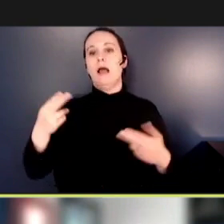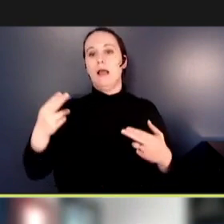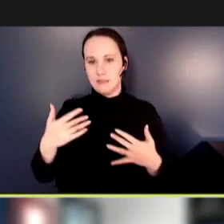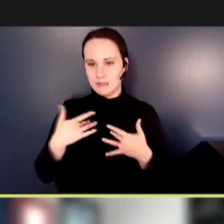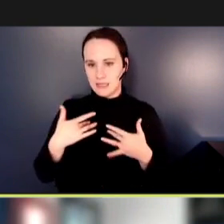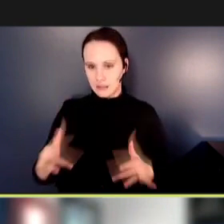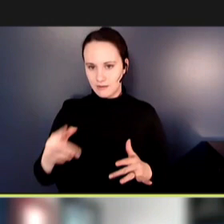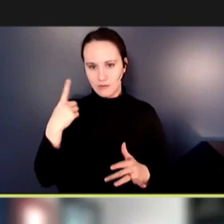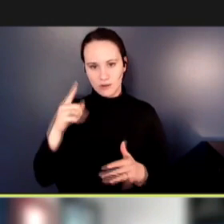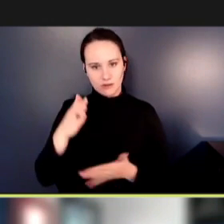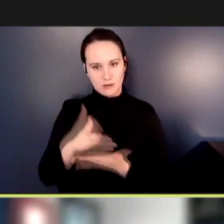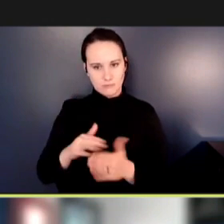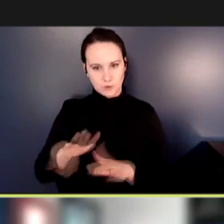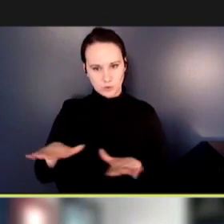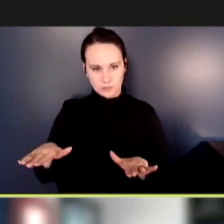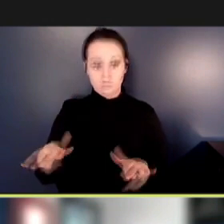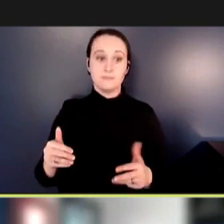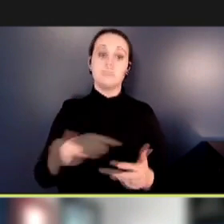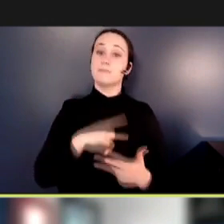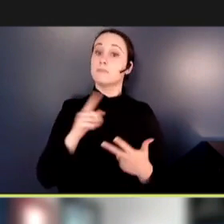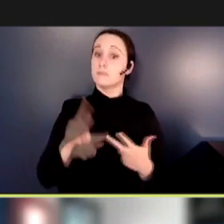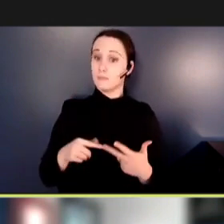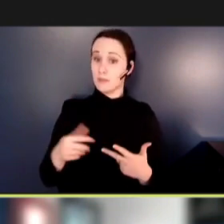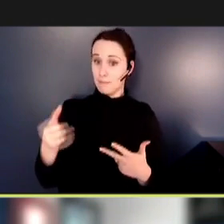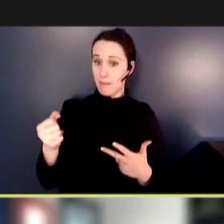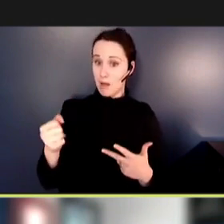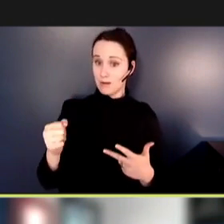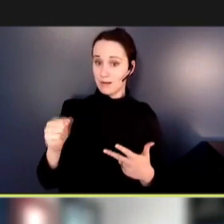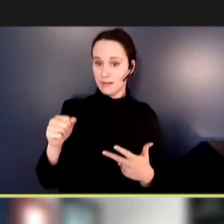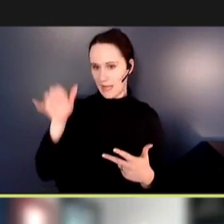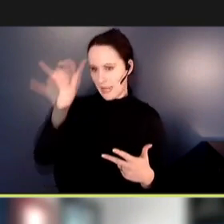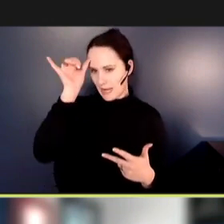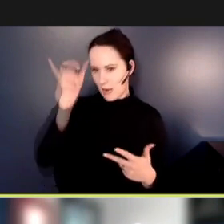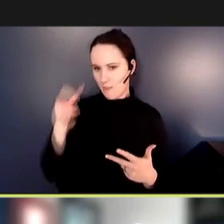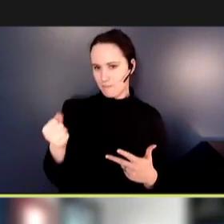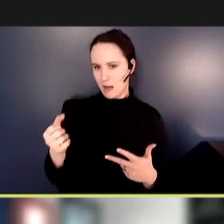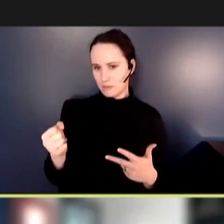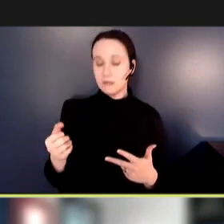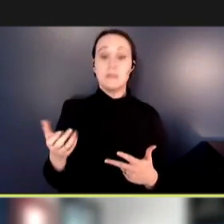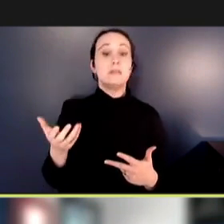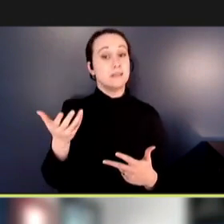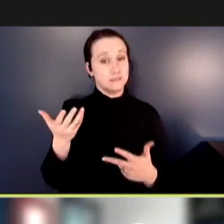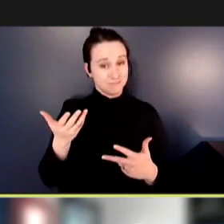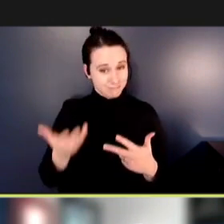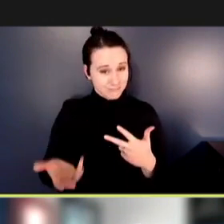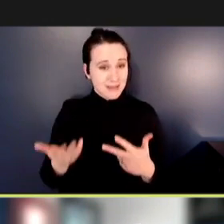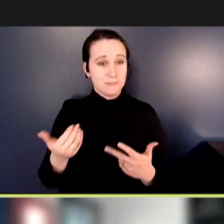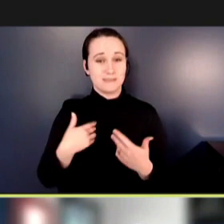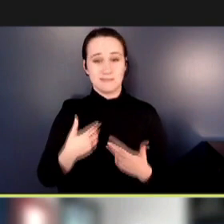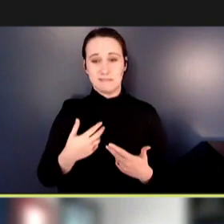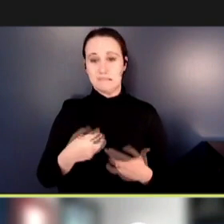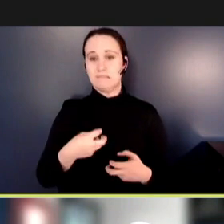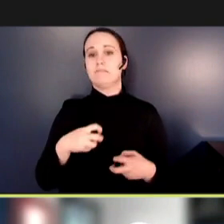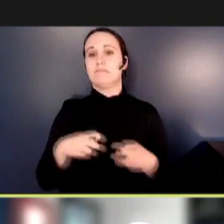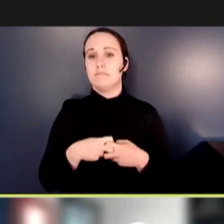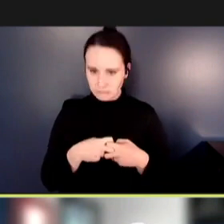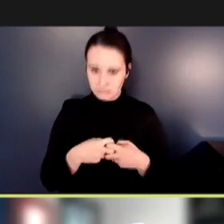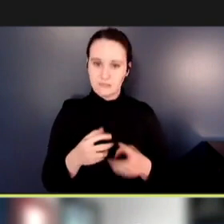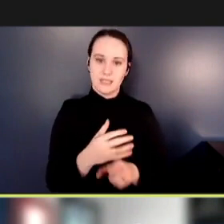children with the severe cow's milk allergy may have a problem receiving the DTaP, the Tdap,